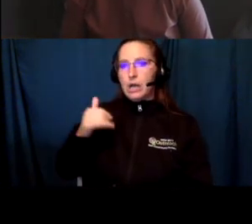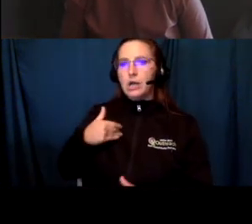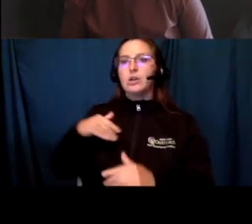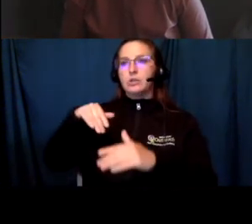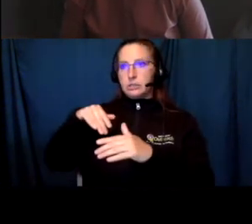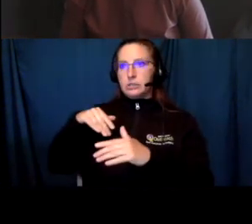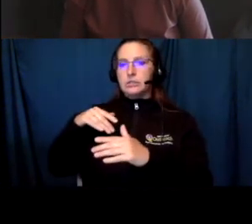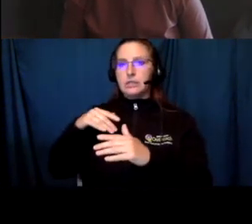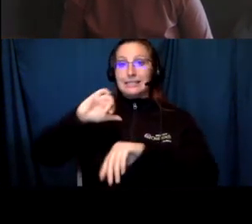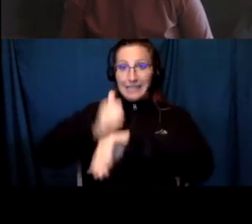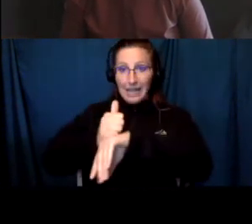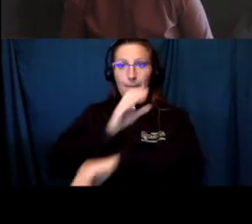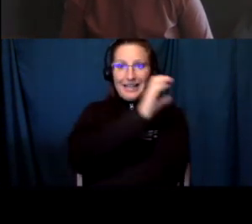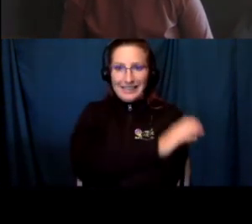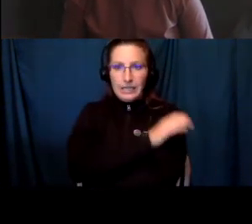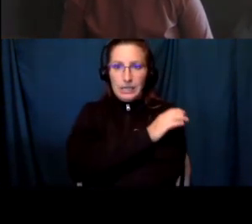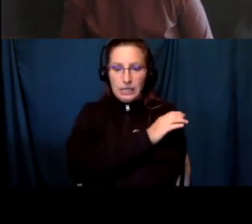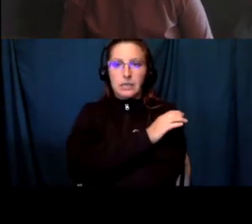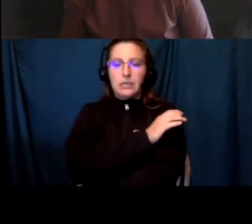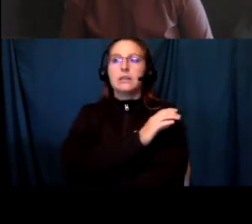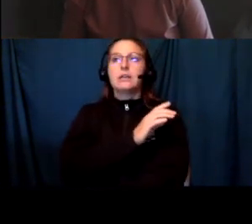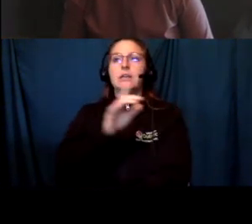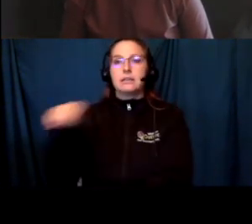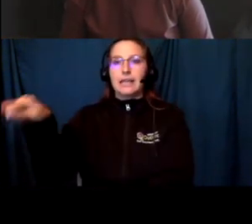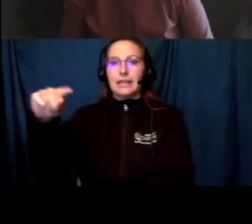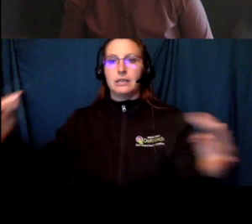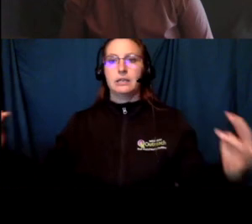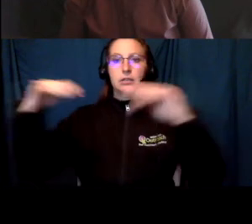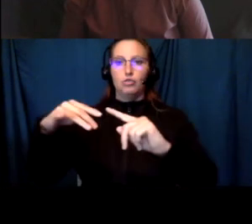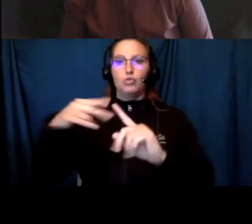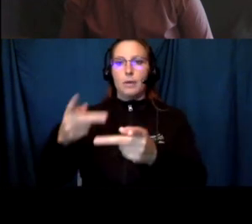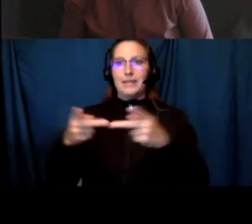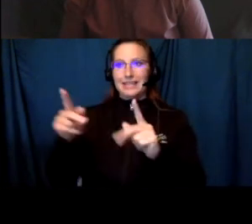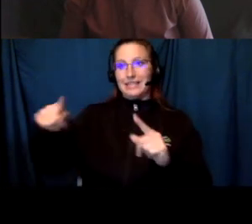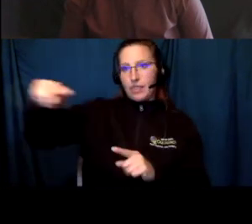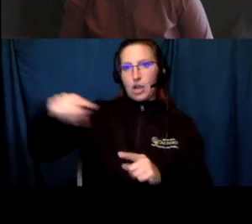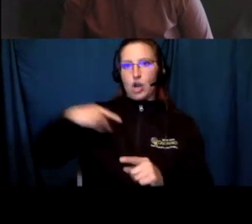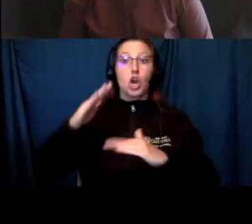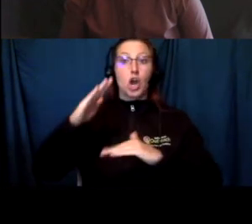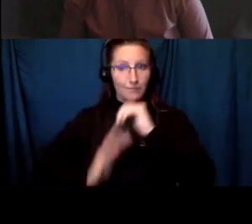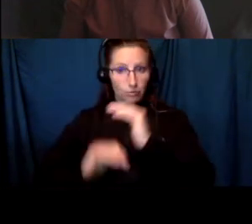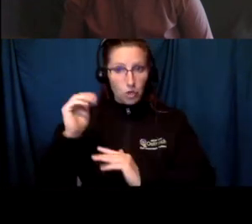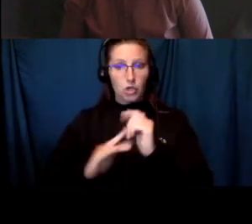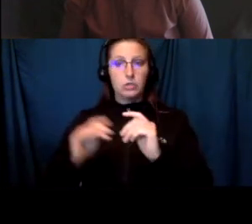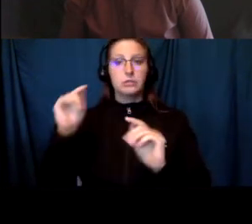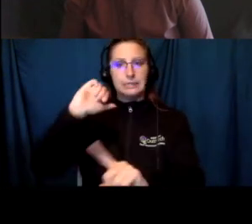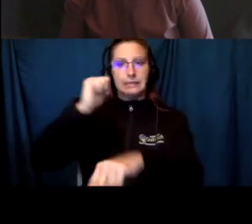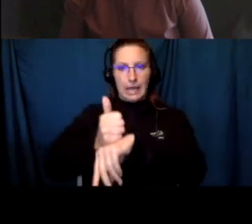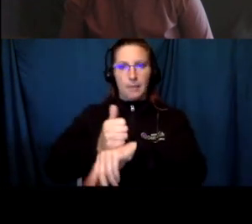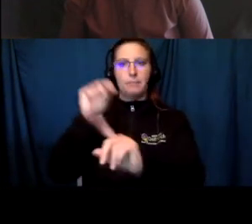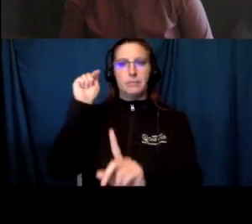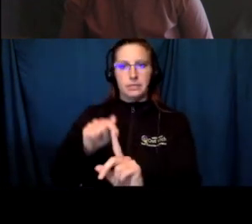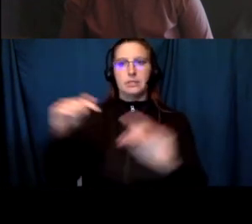where the folks can come to a place where they feel comfortable. We did it in a schoolhouse